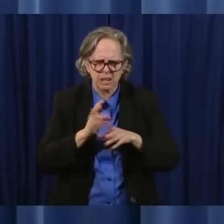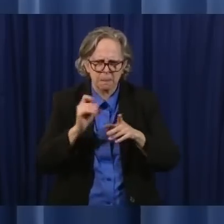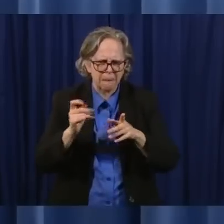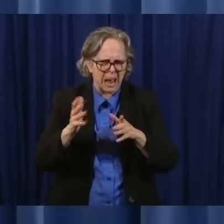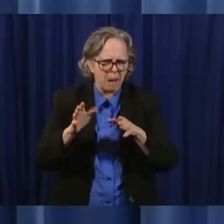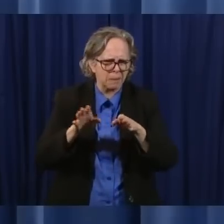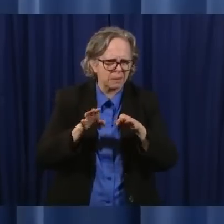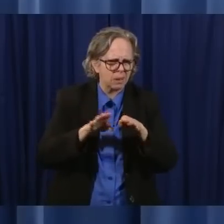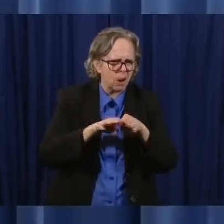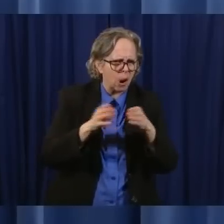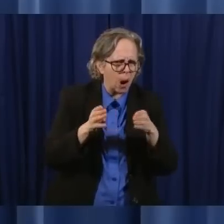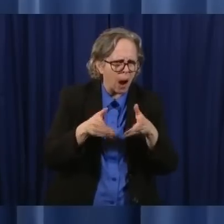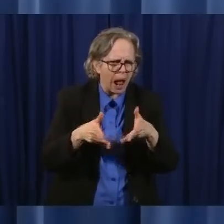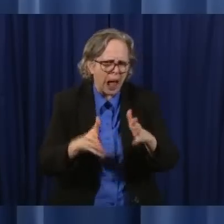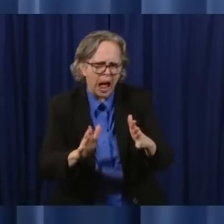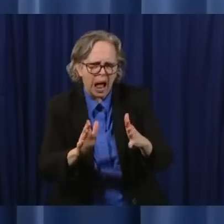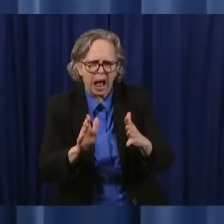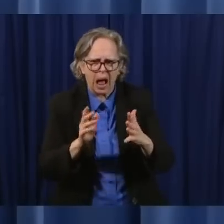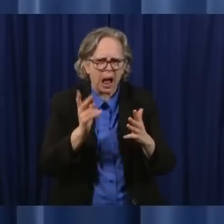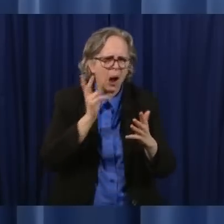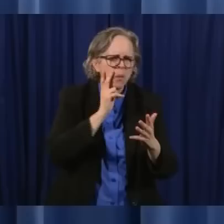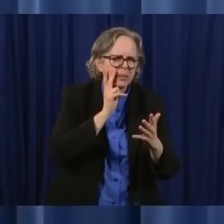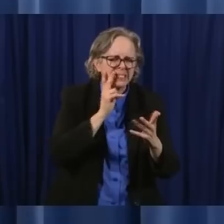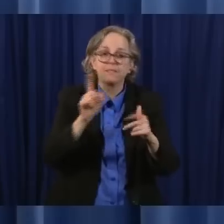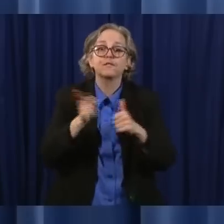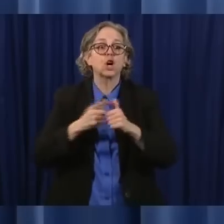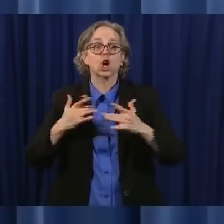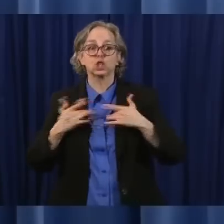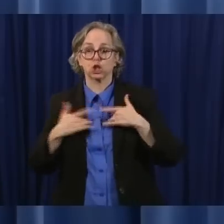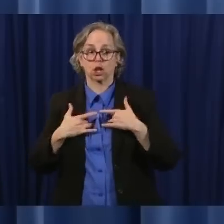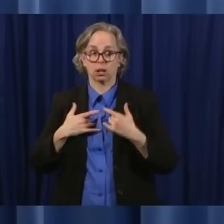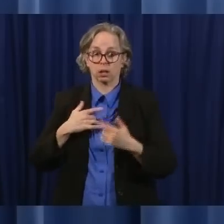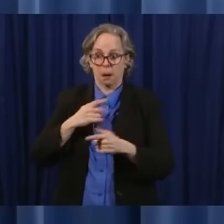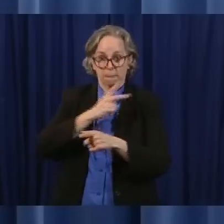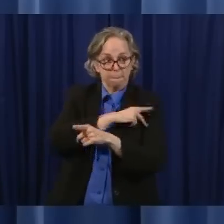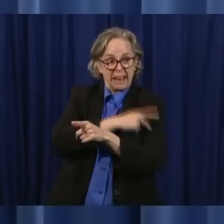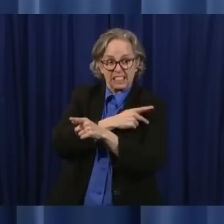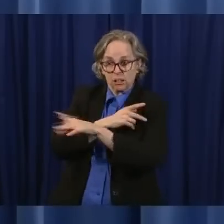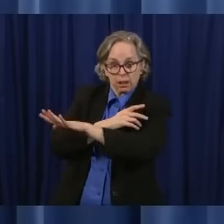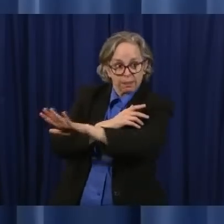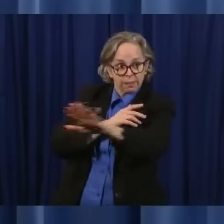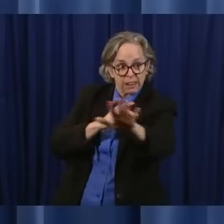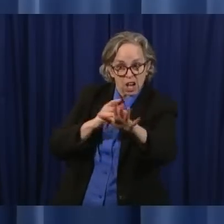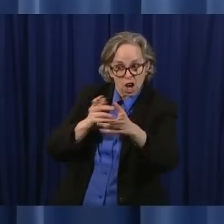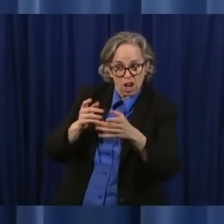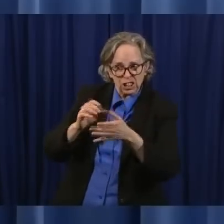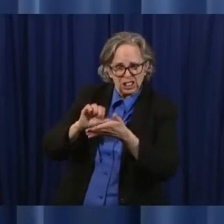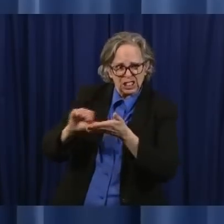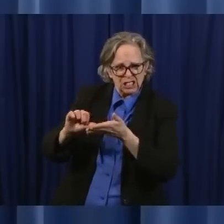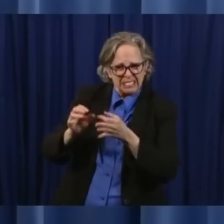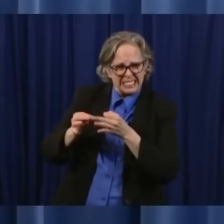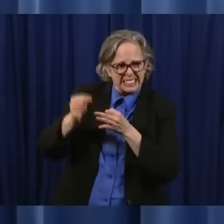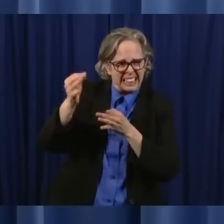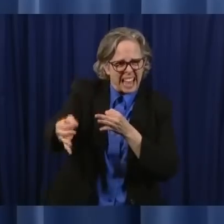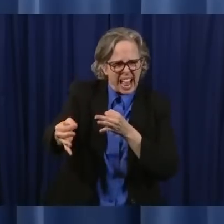NOW WE MUST BEGIN THE GRADUAL PHASE PROCESS OF REOPENING. MY FIRST CONCERNS OF THE PATIENTS THAT HAVE HAD